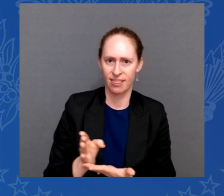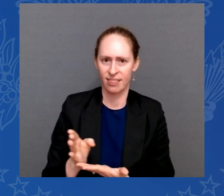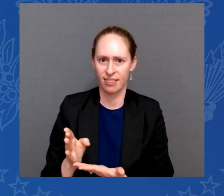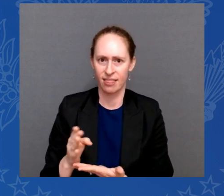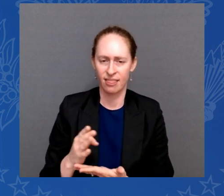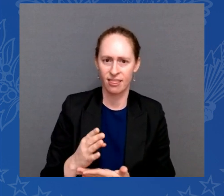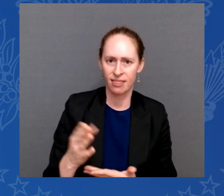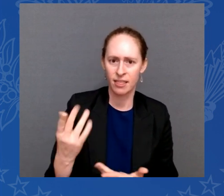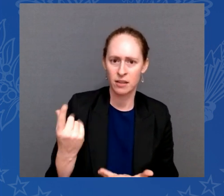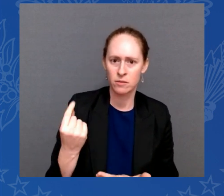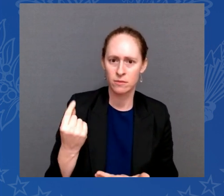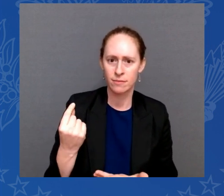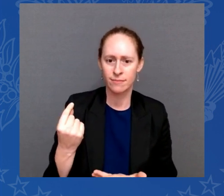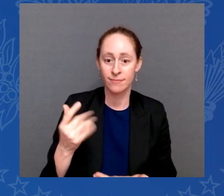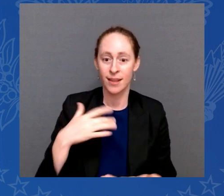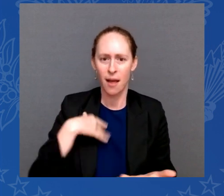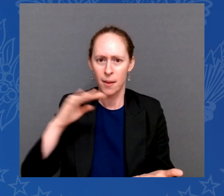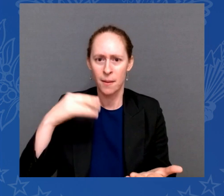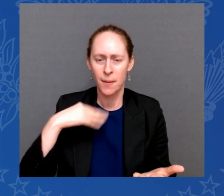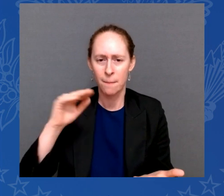my staff will tell me where that map is at the moment.